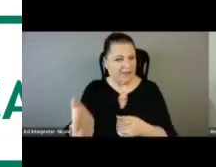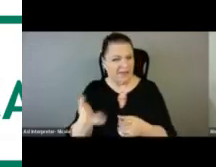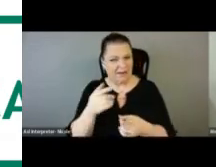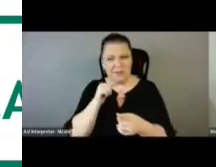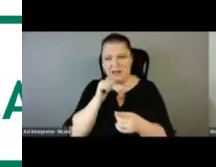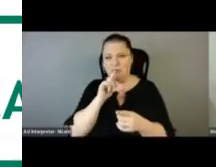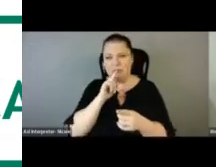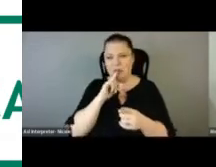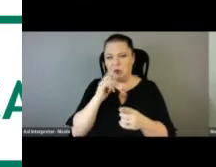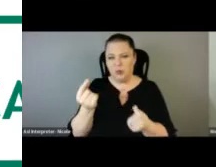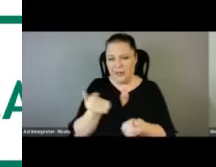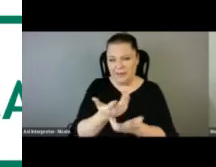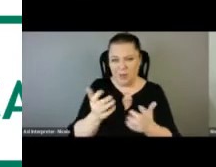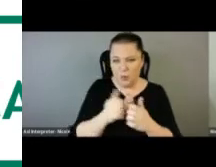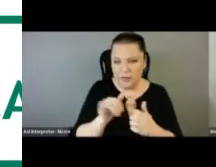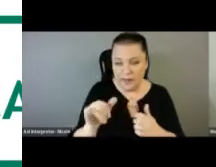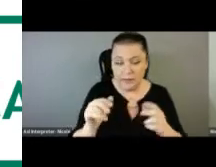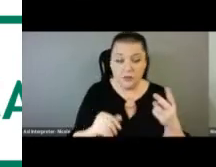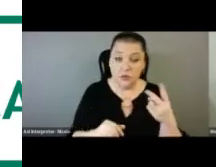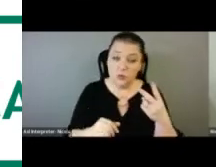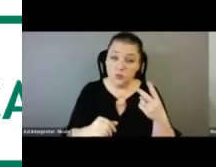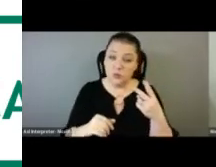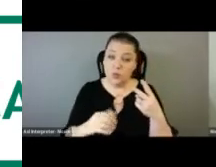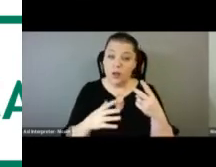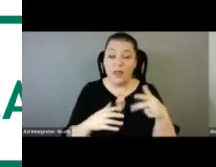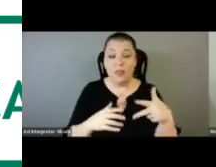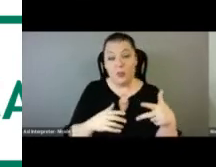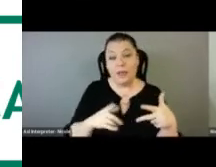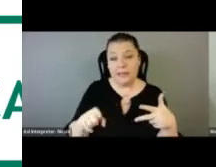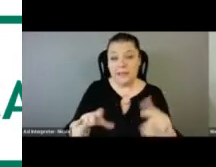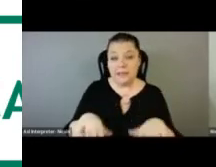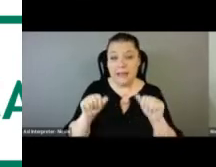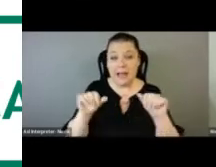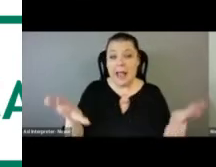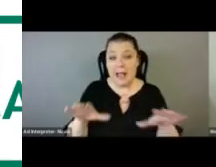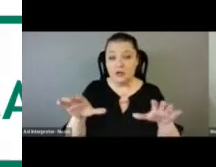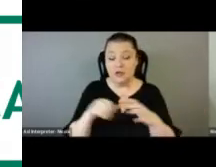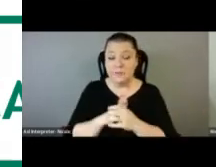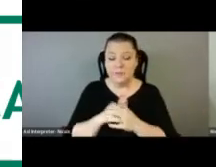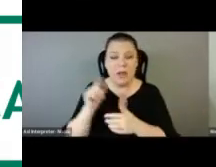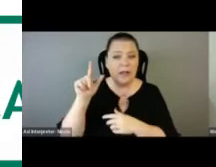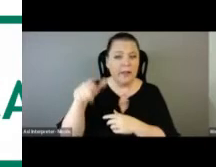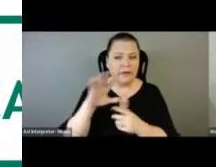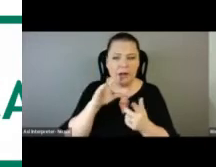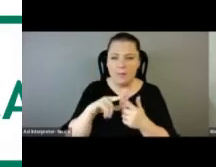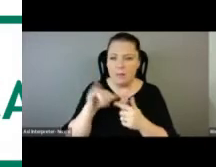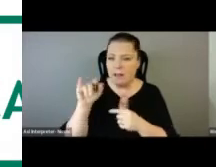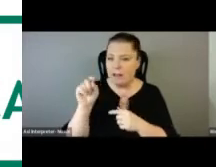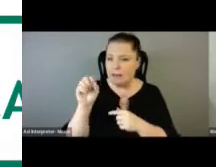upon. And then twos or threes are actionable needs. So when I talk about items later on talking about these two levels,